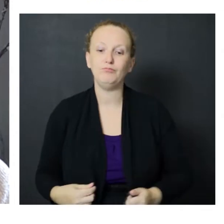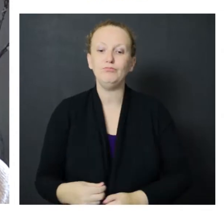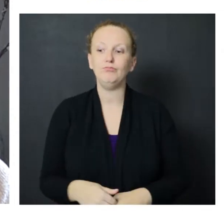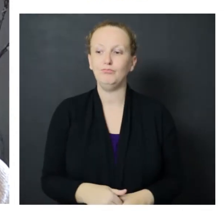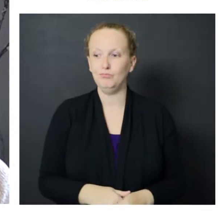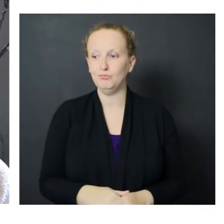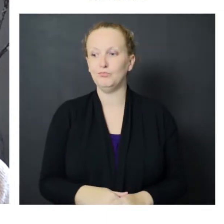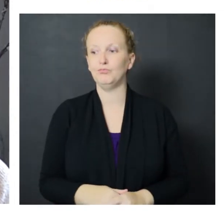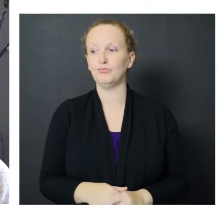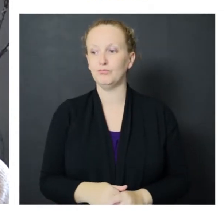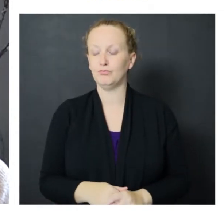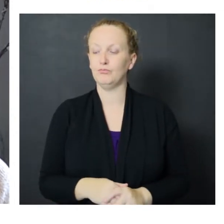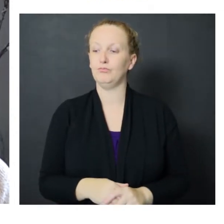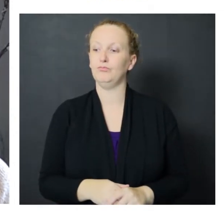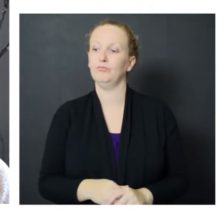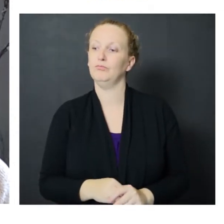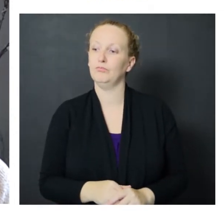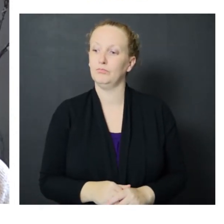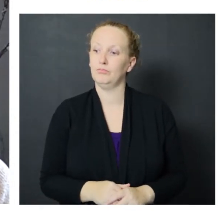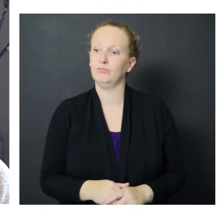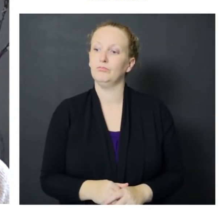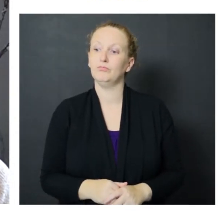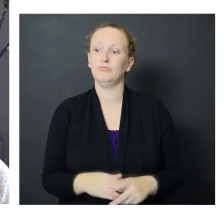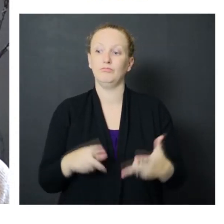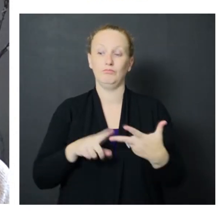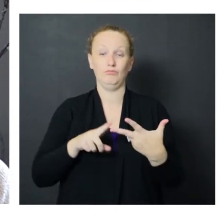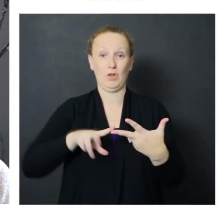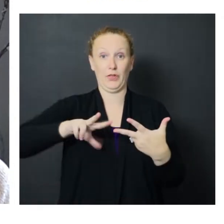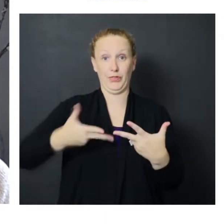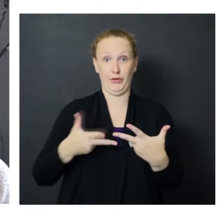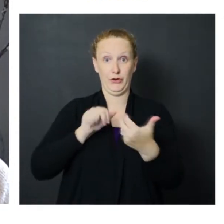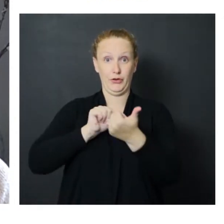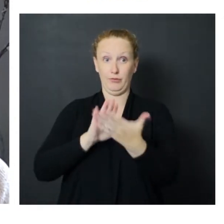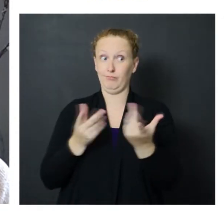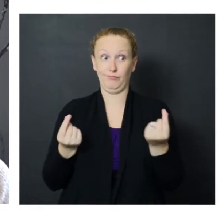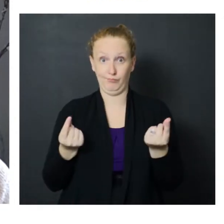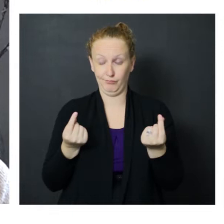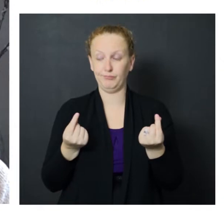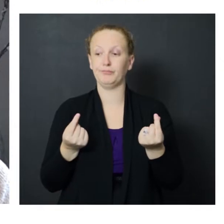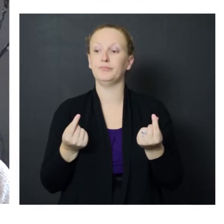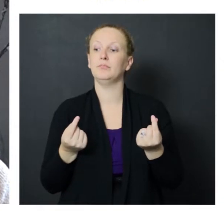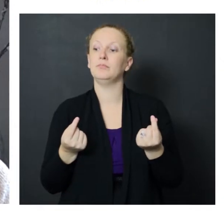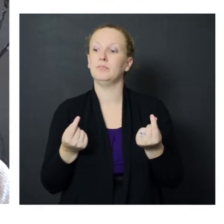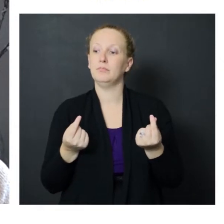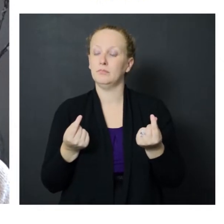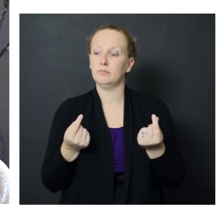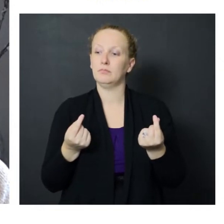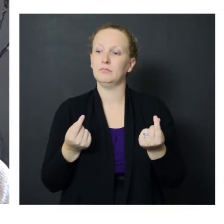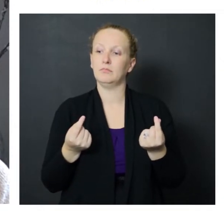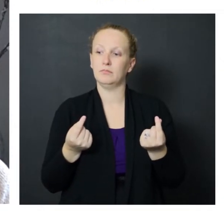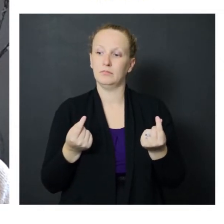that will be when we will discontinue that discount. And the third approach is to realize that